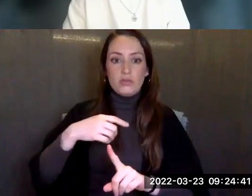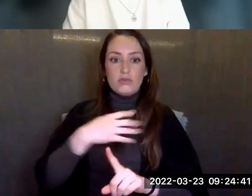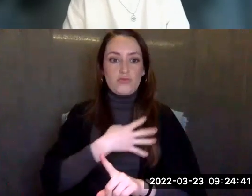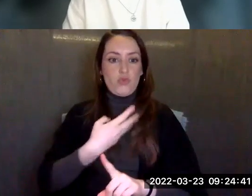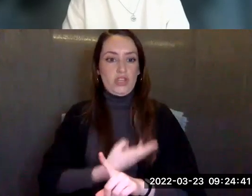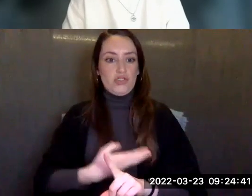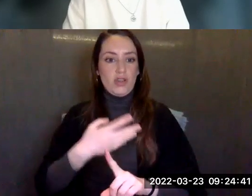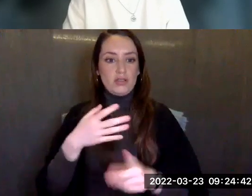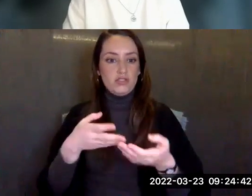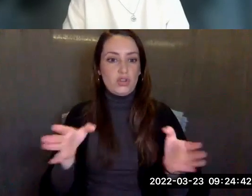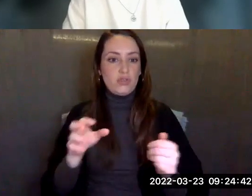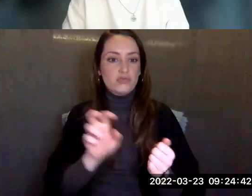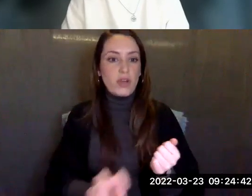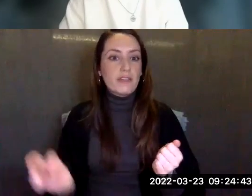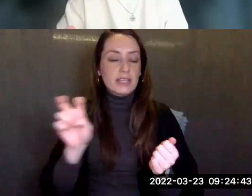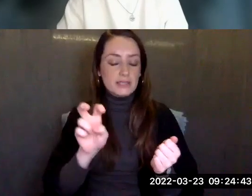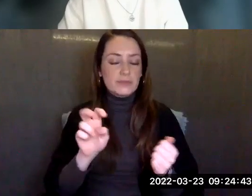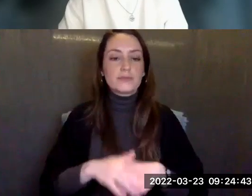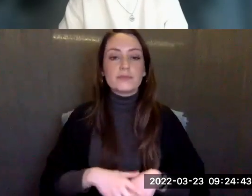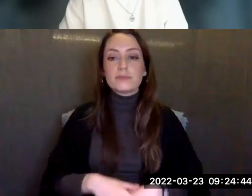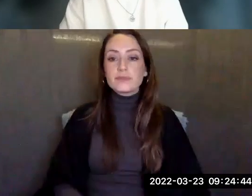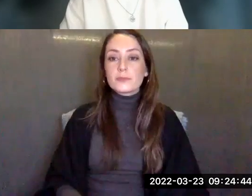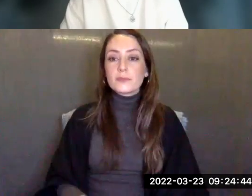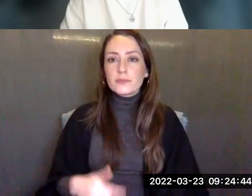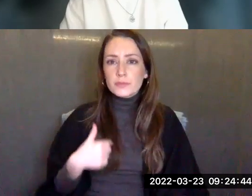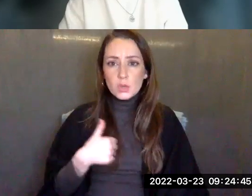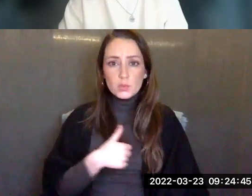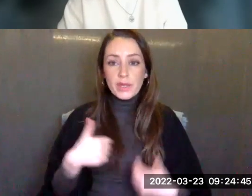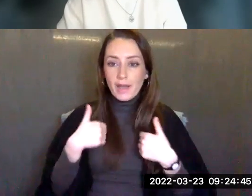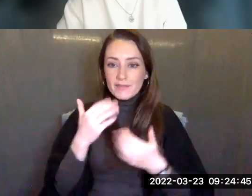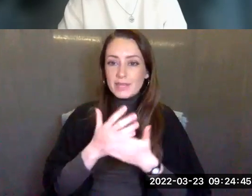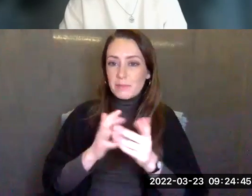We also have a lot of popular sort of youtubers that people are watching here.